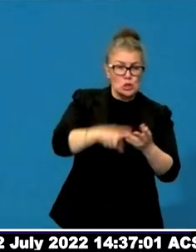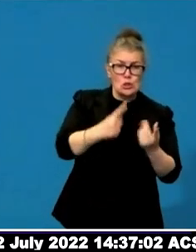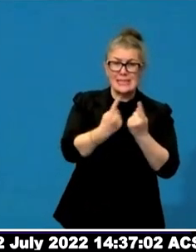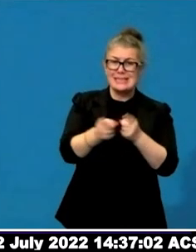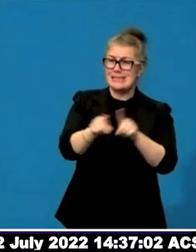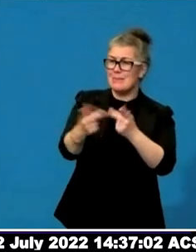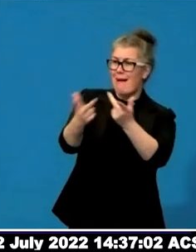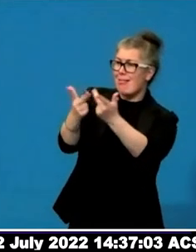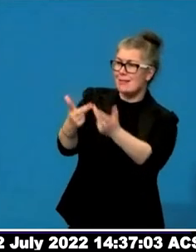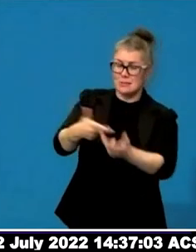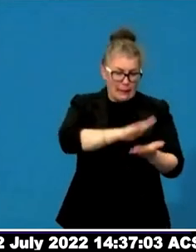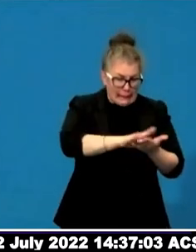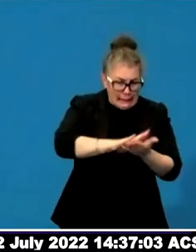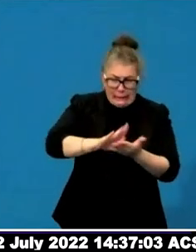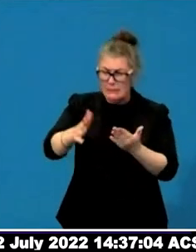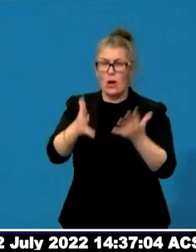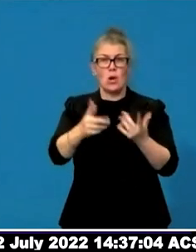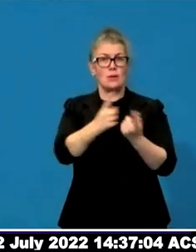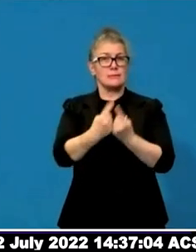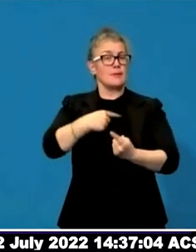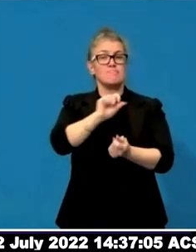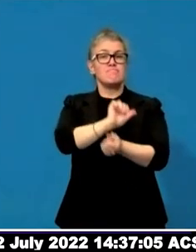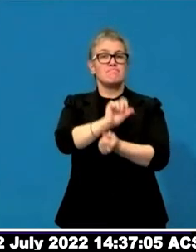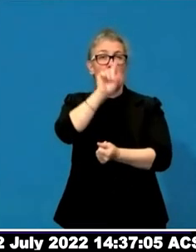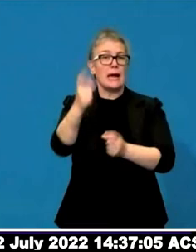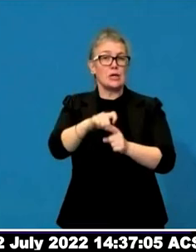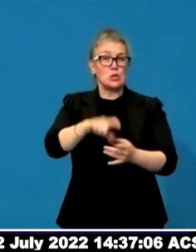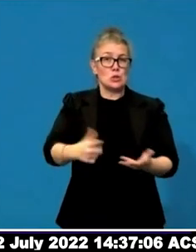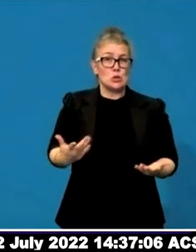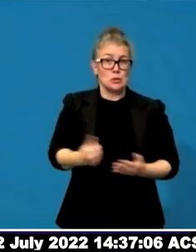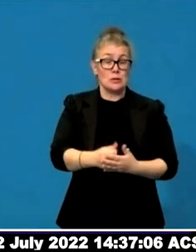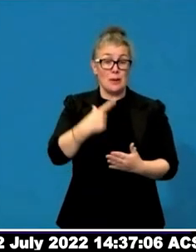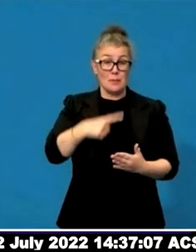There's a lot of things I can't do because of my functional capacity.